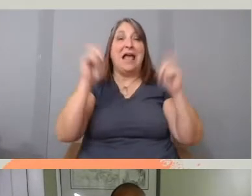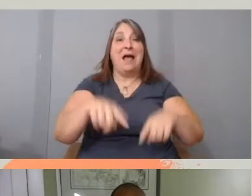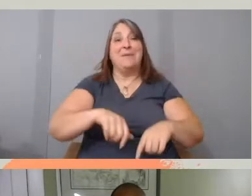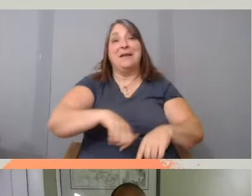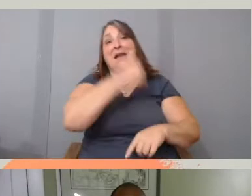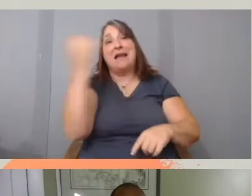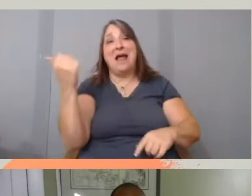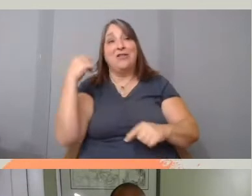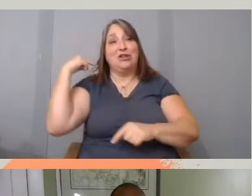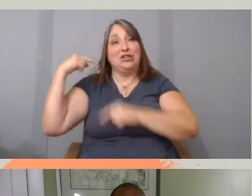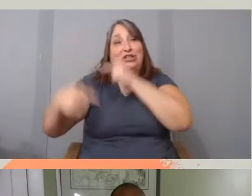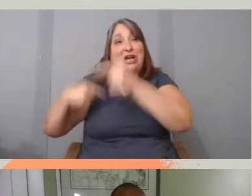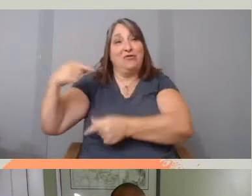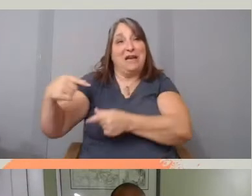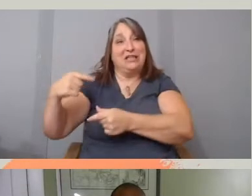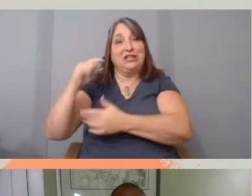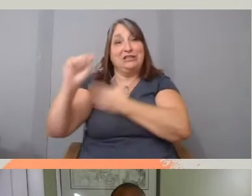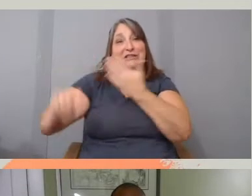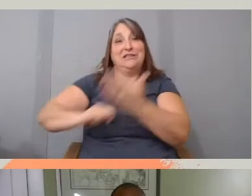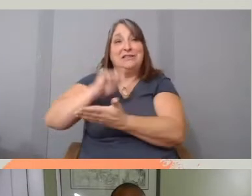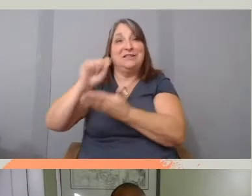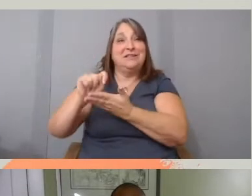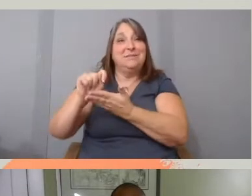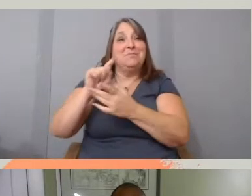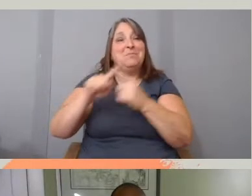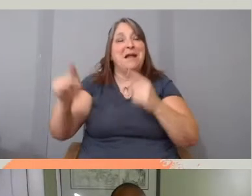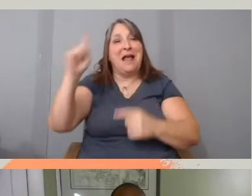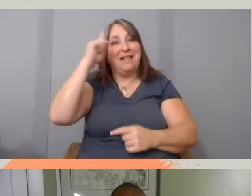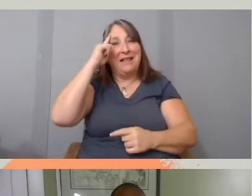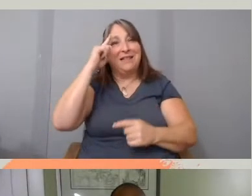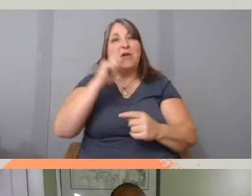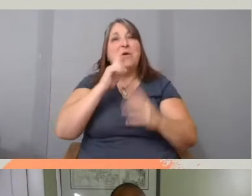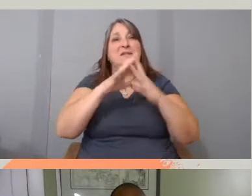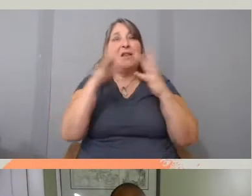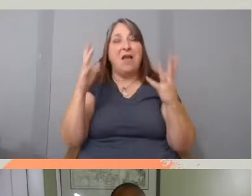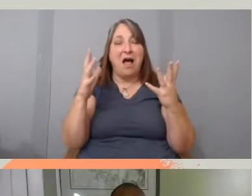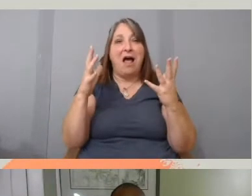I think, there was a lot of stuff that I related to